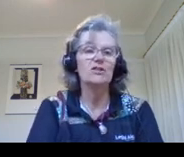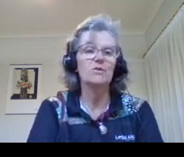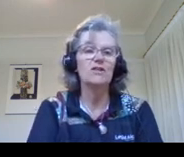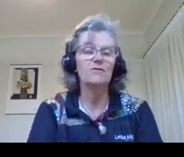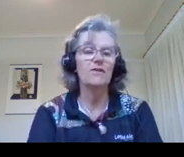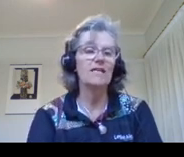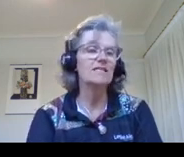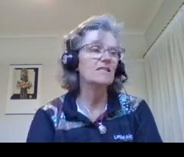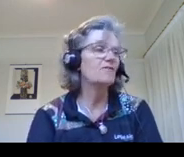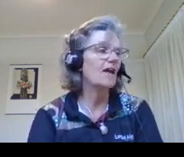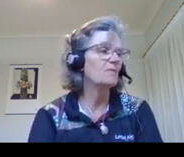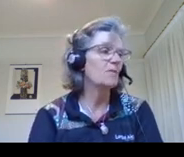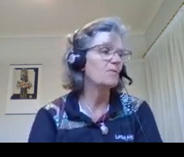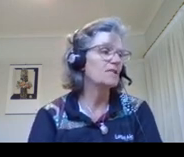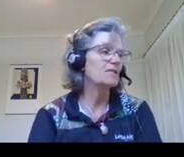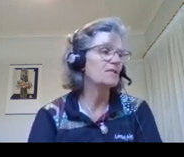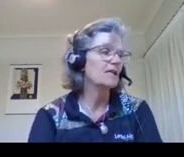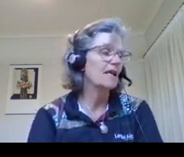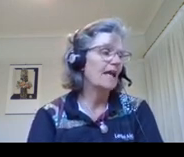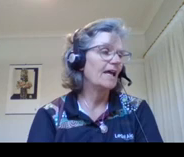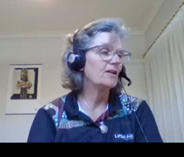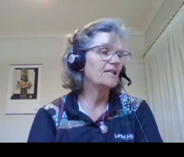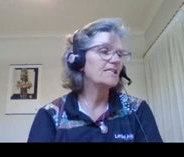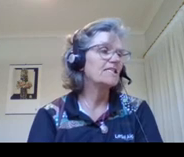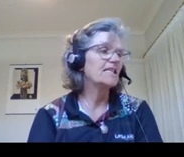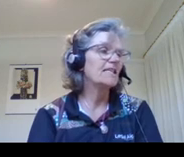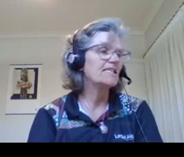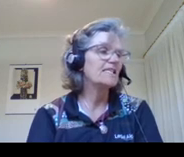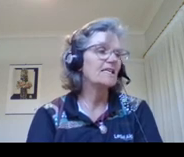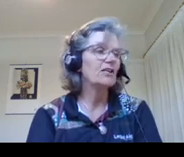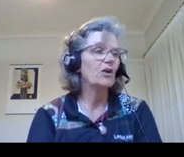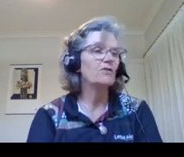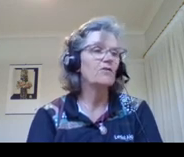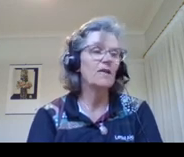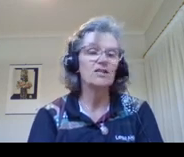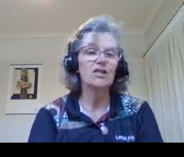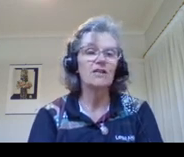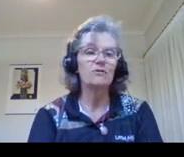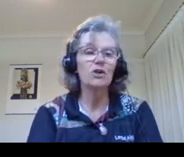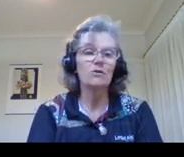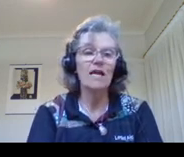with your friends and family members l is to listen and learn from each other and create